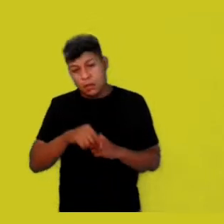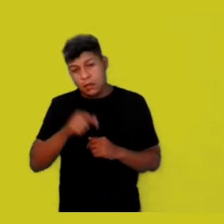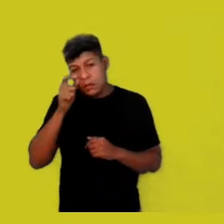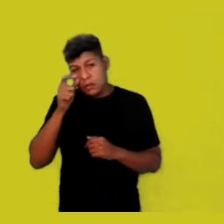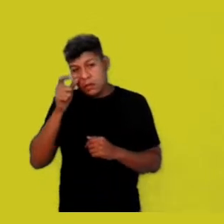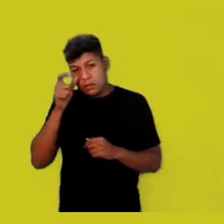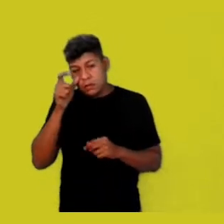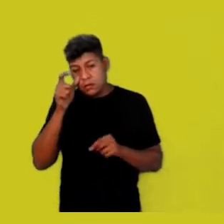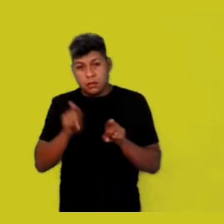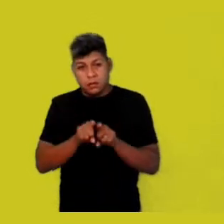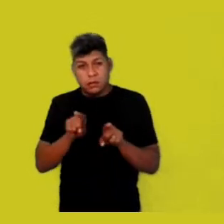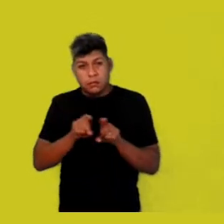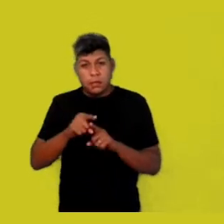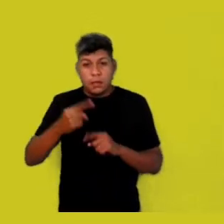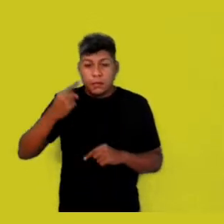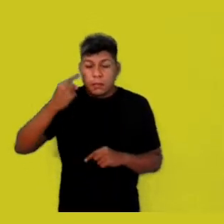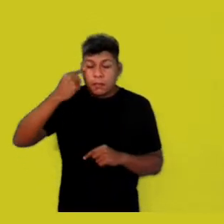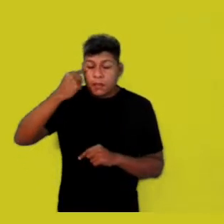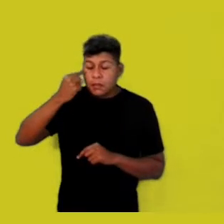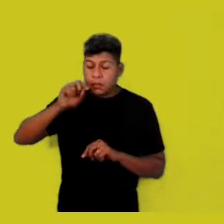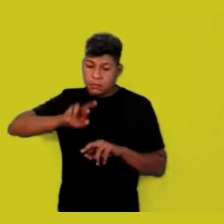To make us think about thoughts.